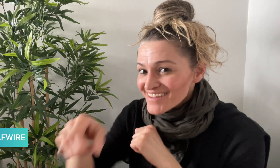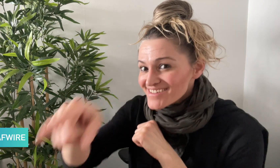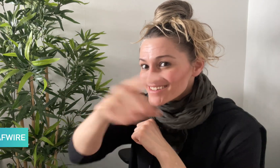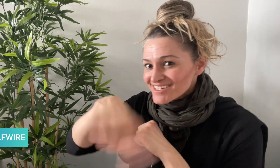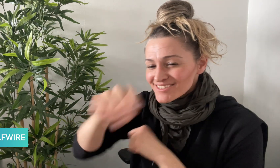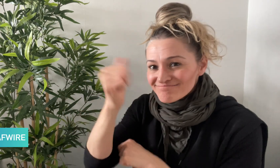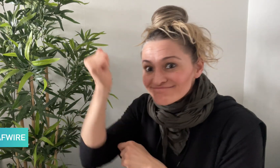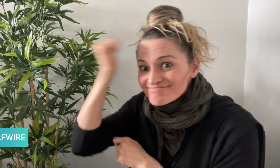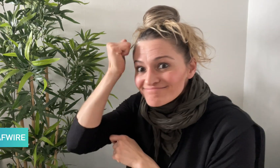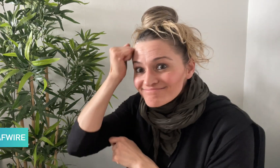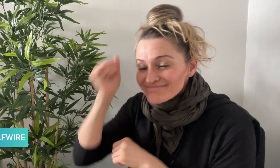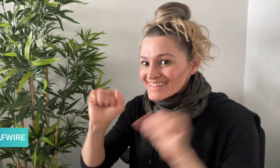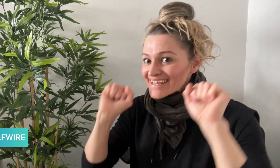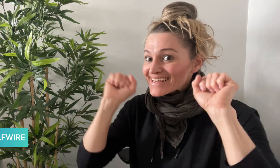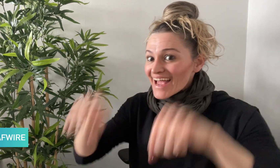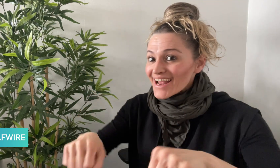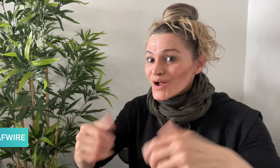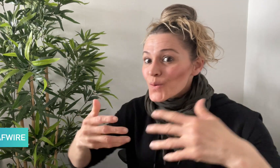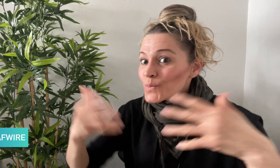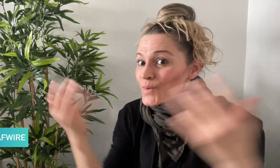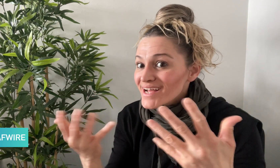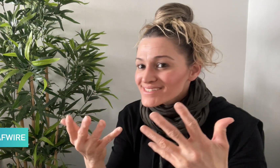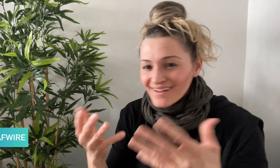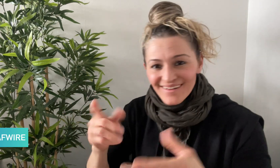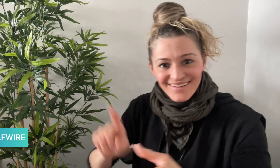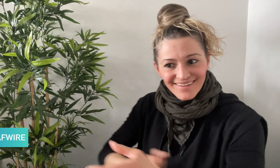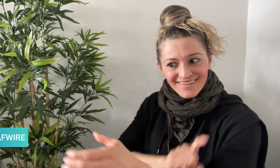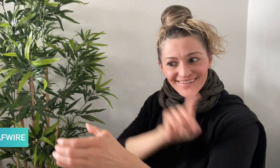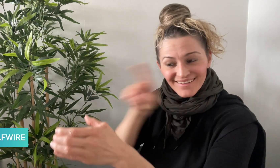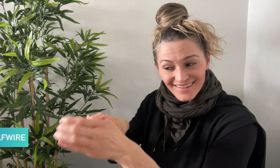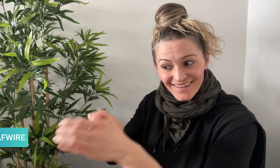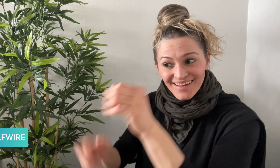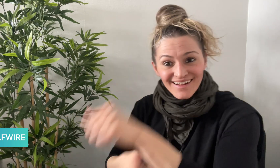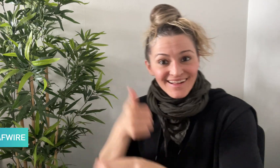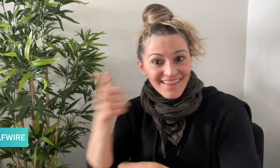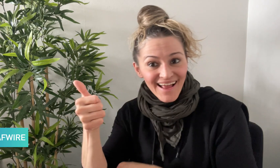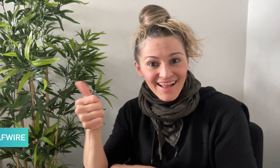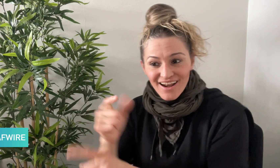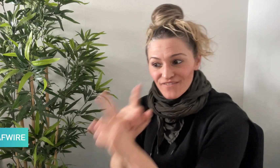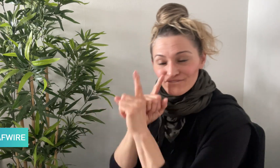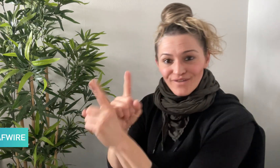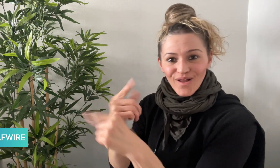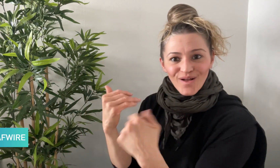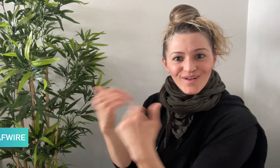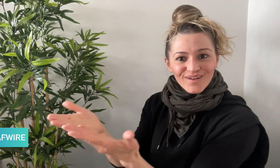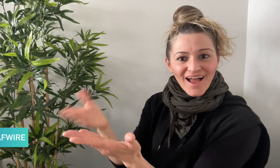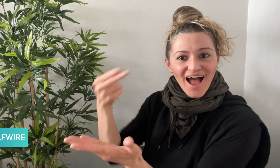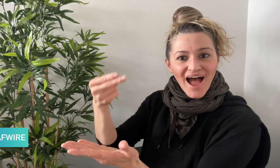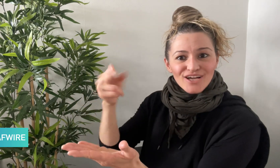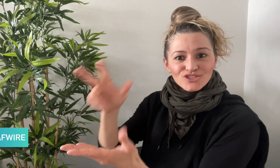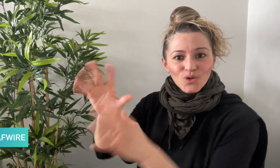Don’t forget to subscribe, like, and follow